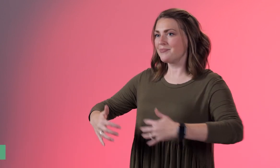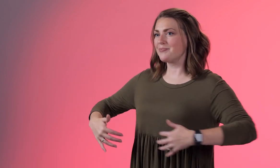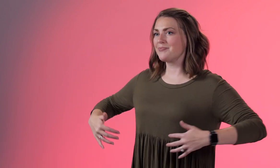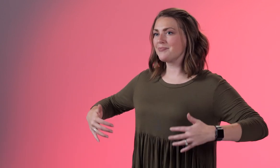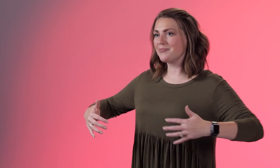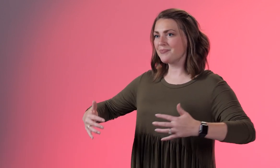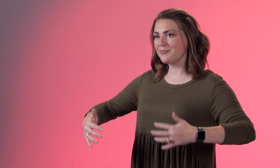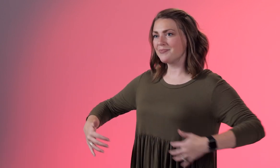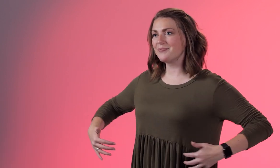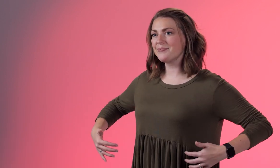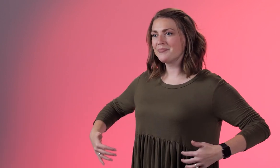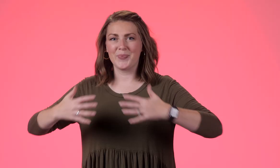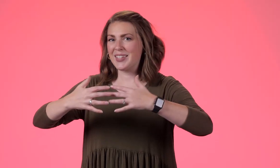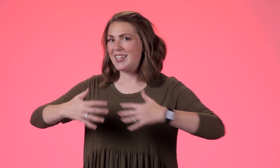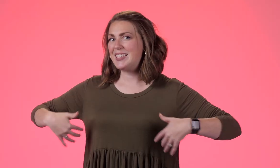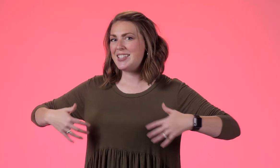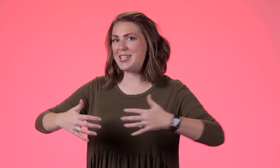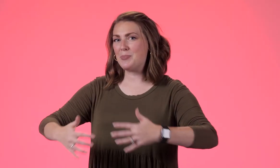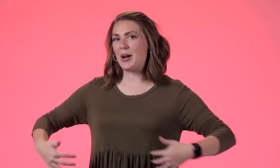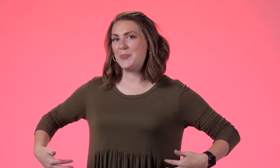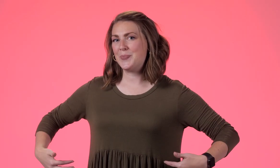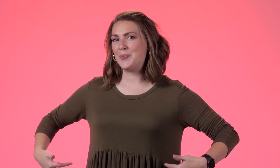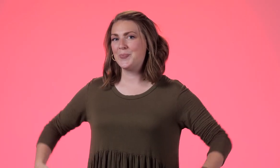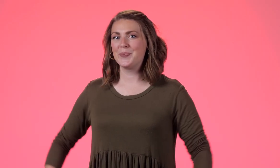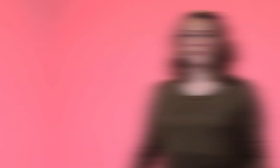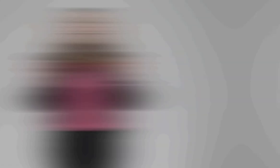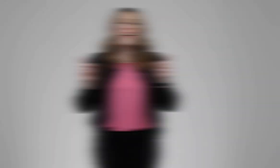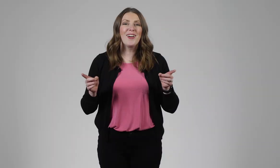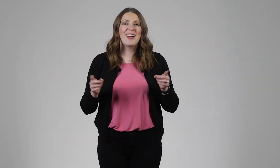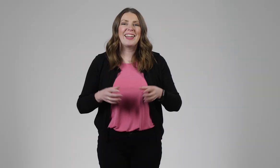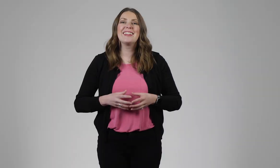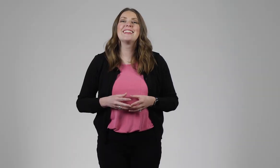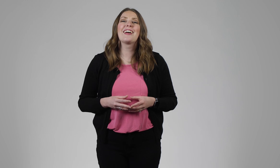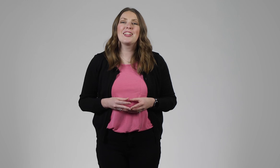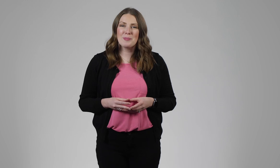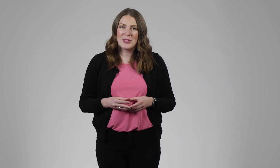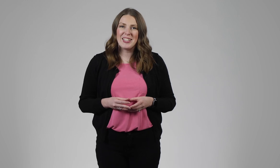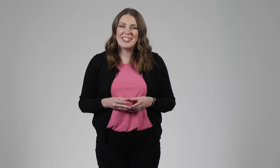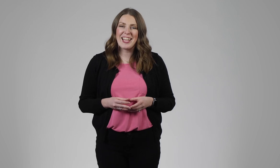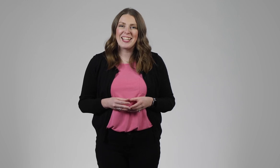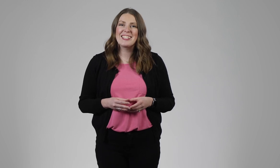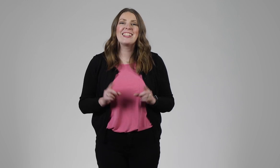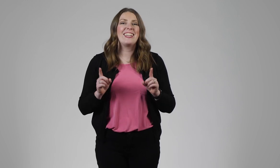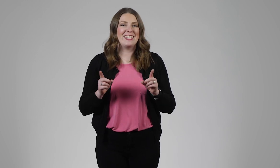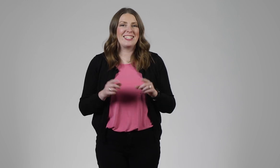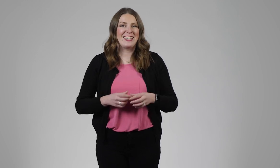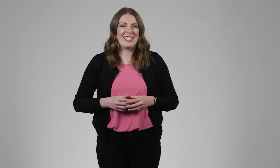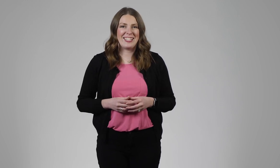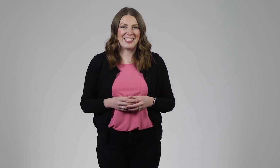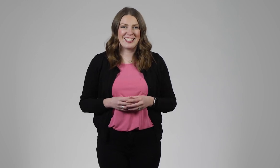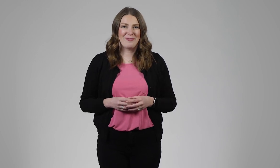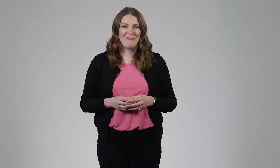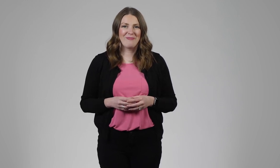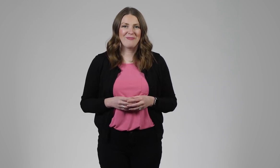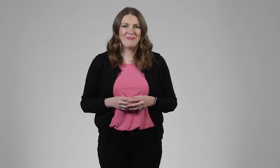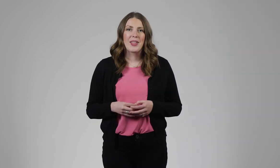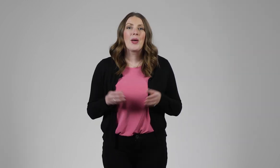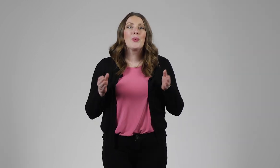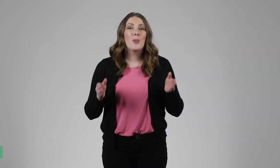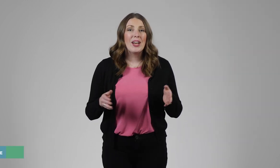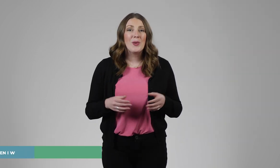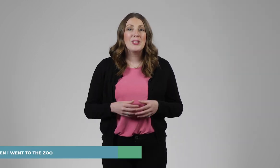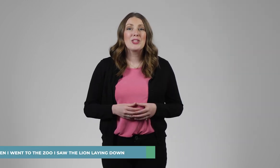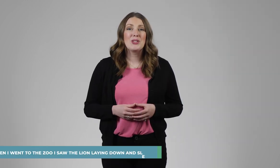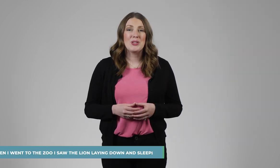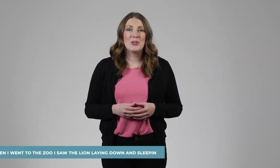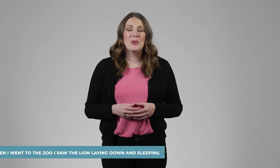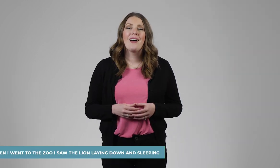on the zebra's body 'zebra'. Alright now let's put these signs into sentences. When I went to the zoo